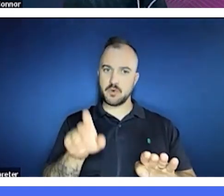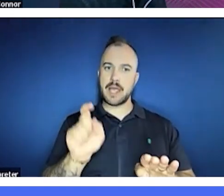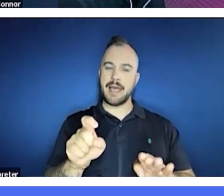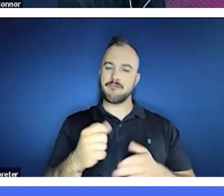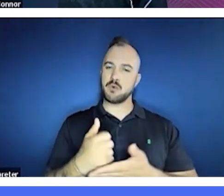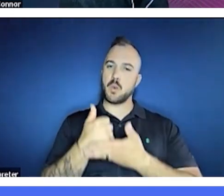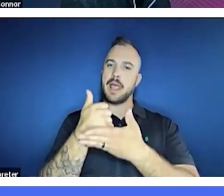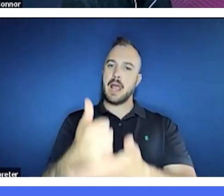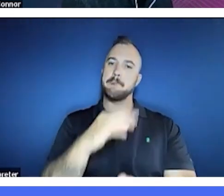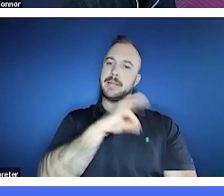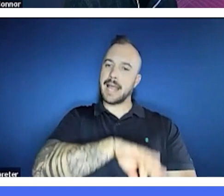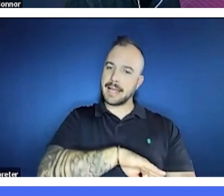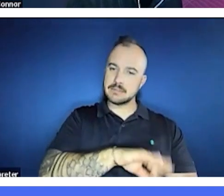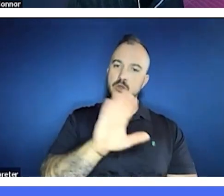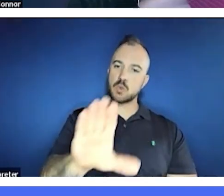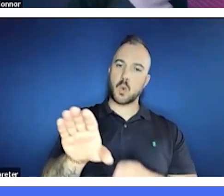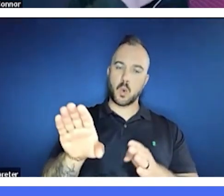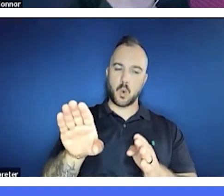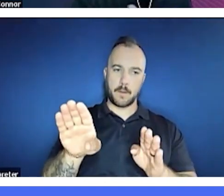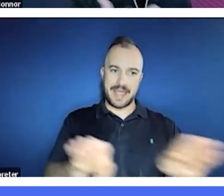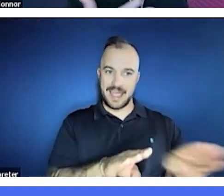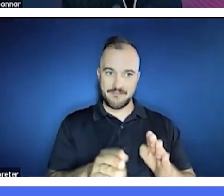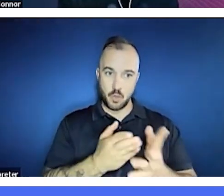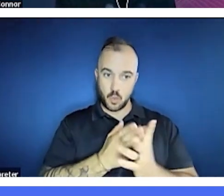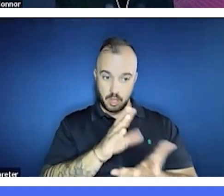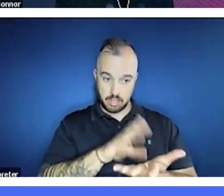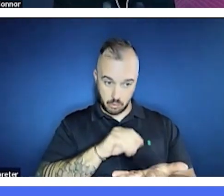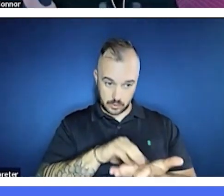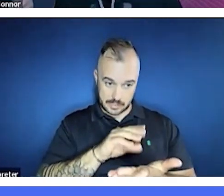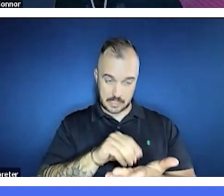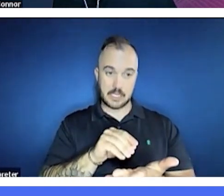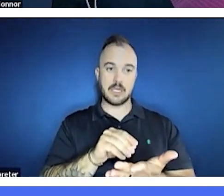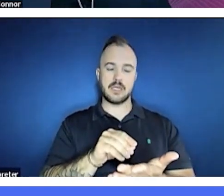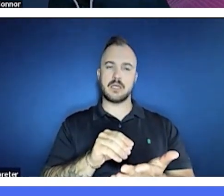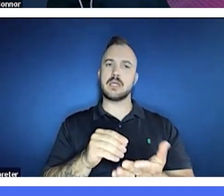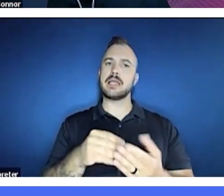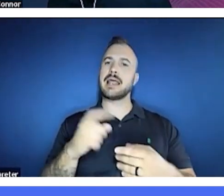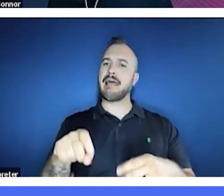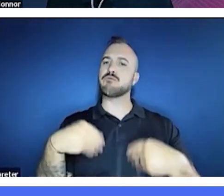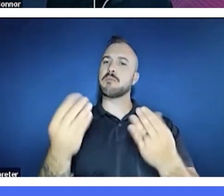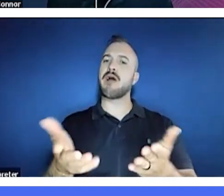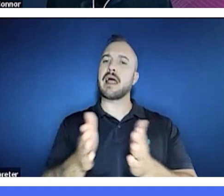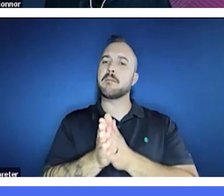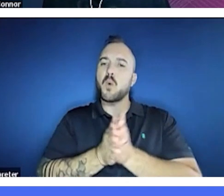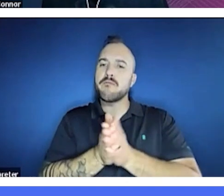about the learning that you did. And I have to give you some level of motivation to do something different. And it's very easy